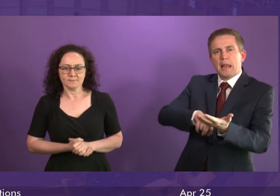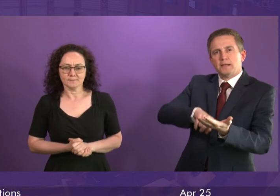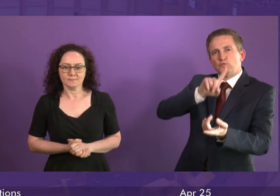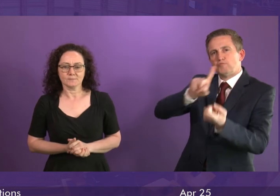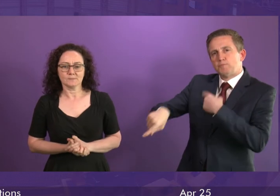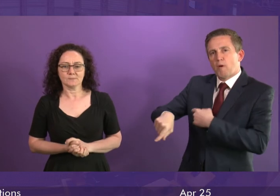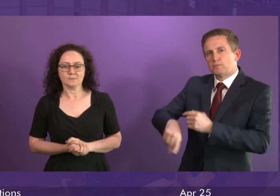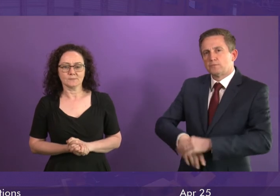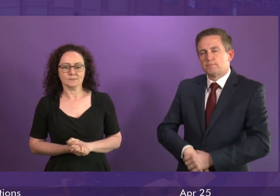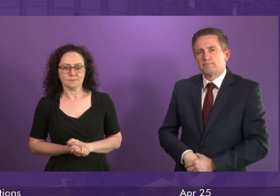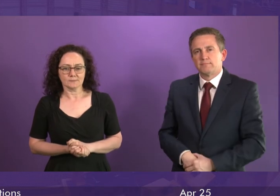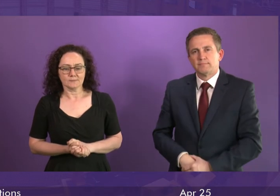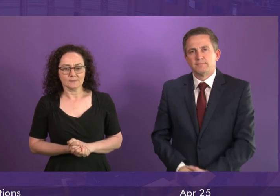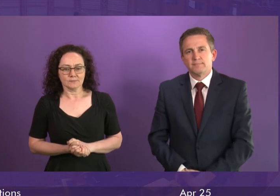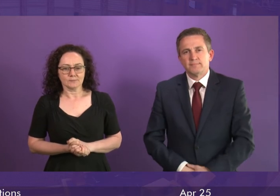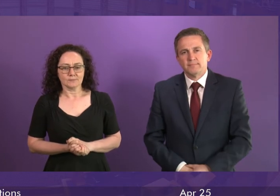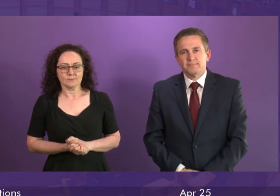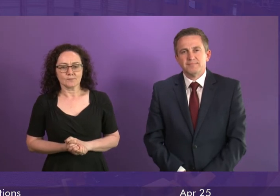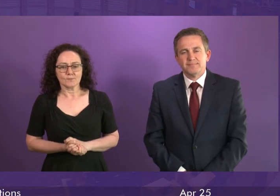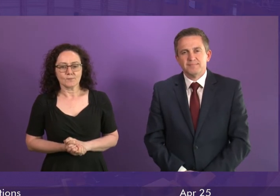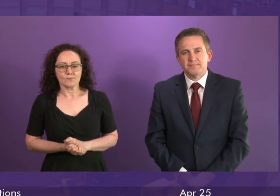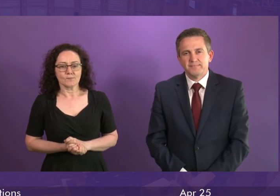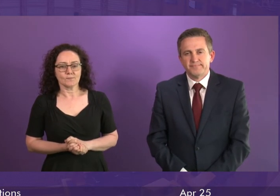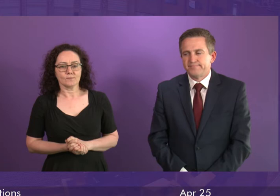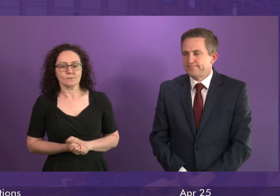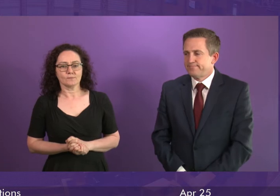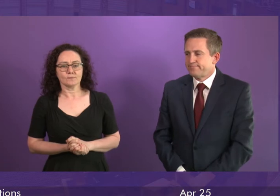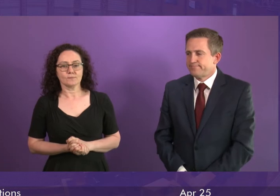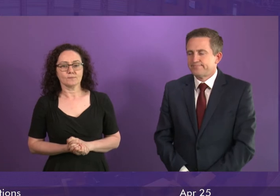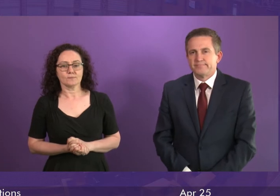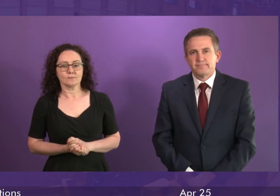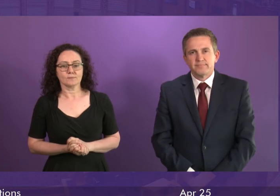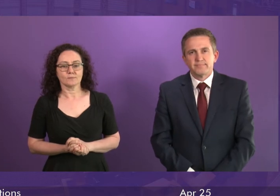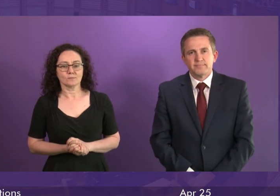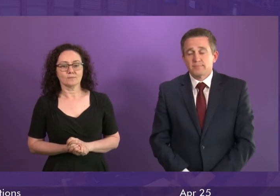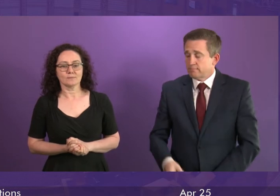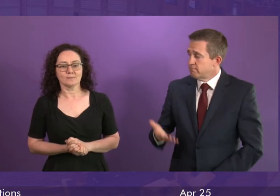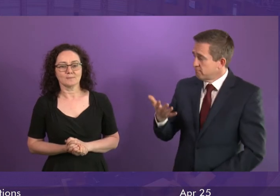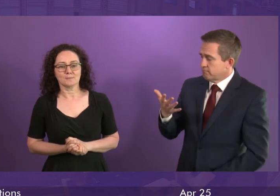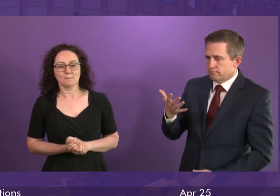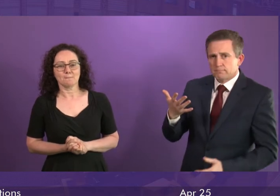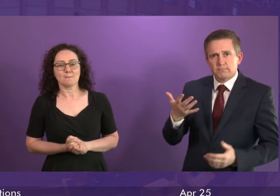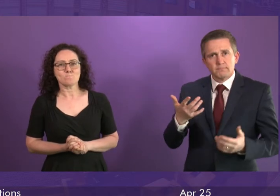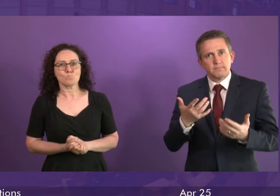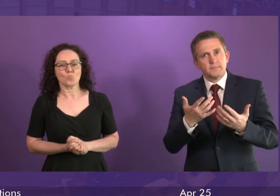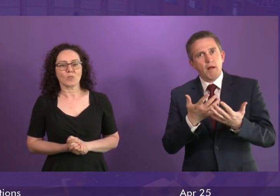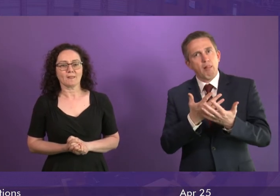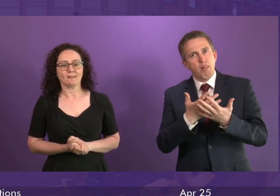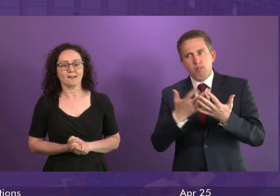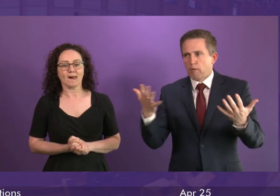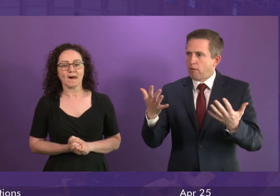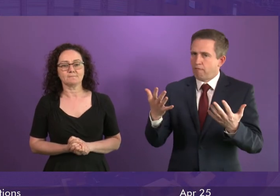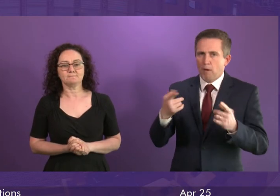Of course, a lot of the blame lies at the door of the Tory Government. However, the